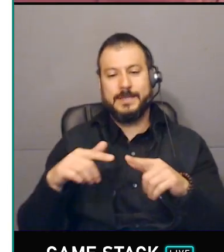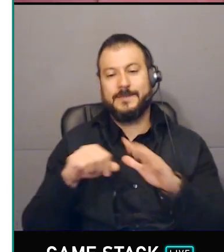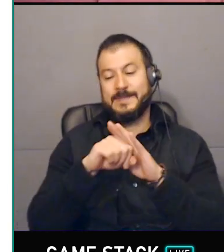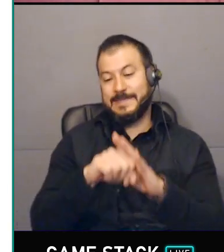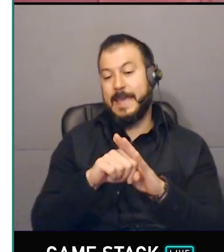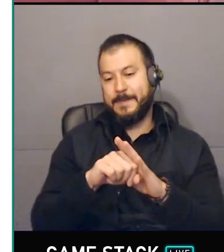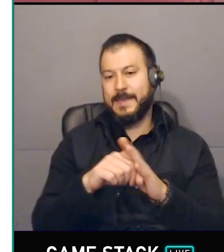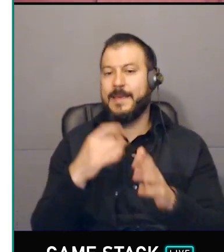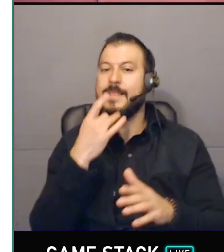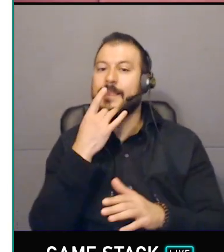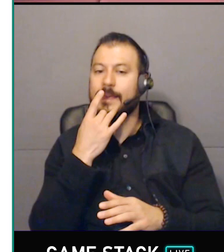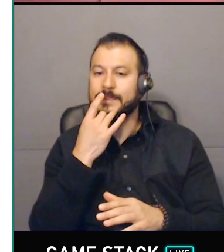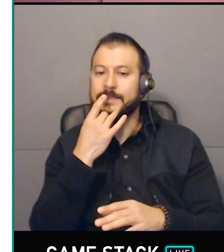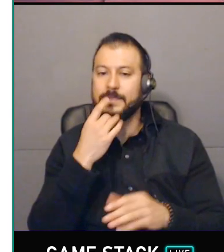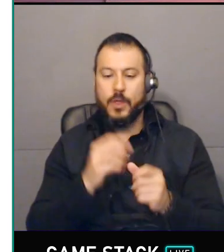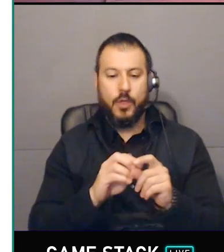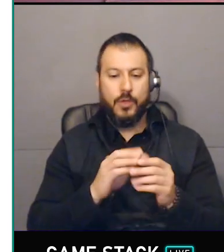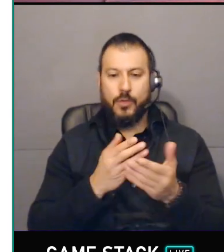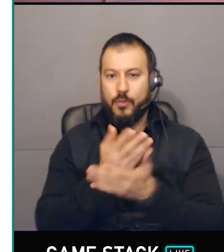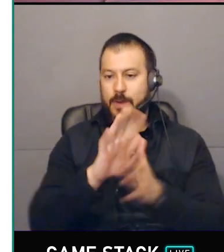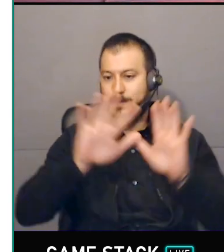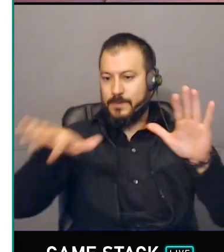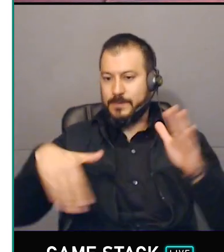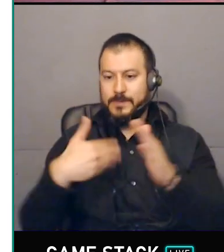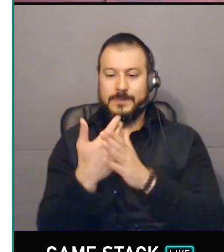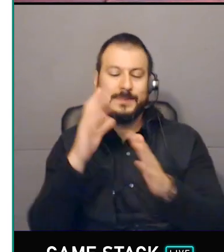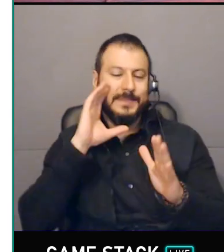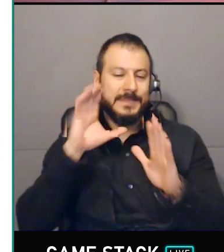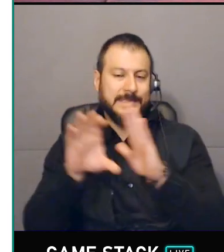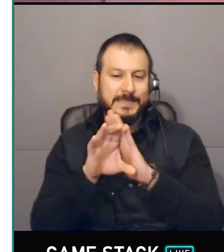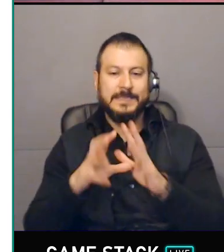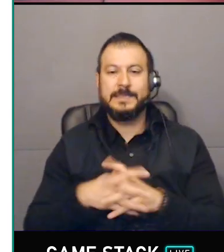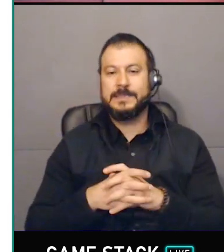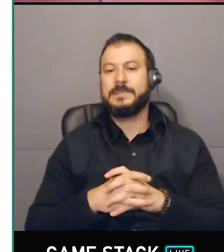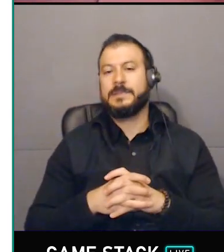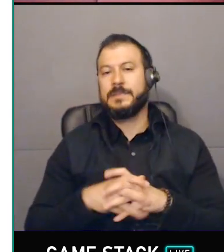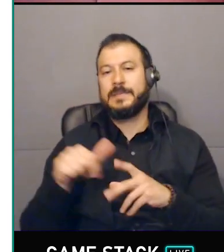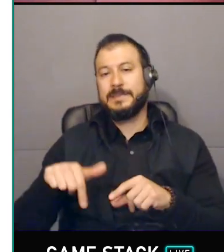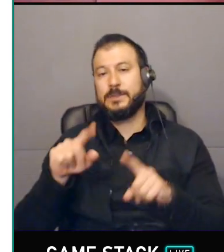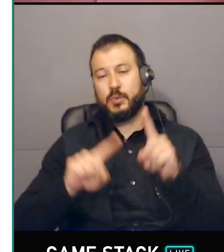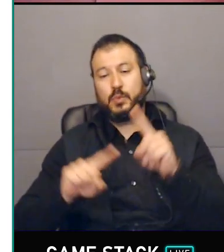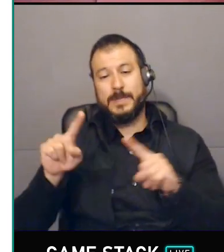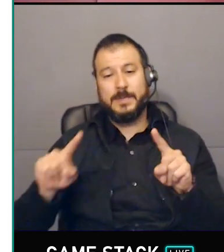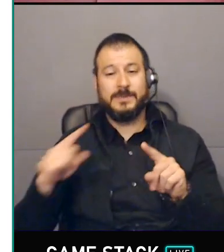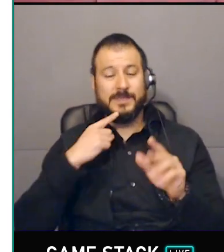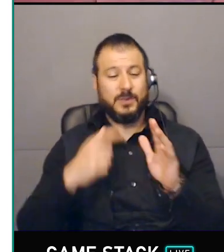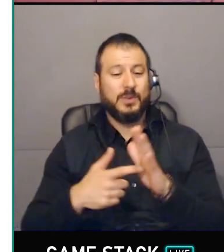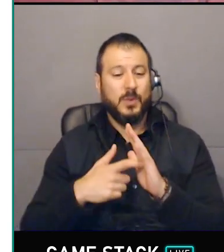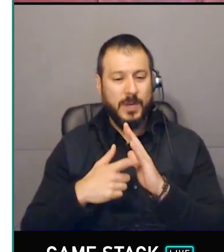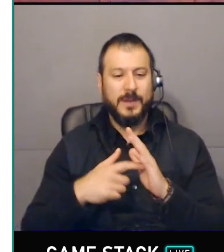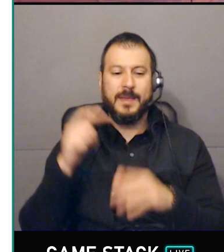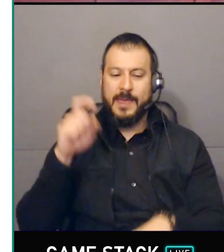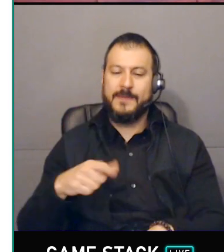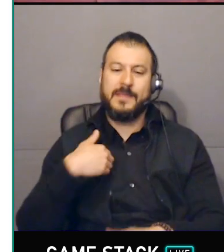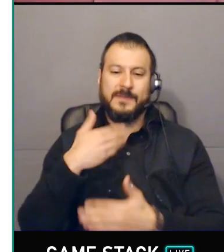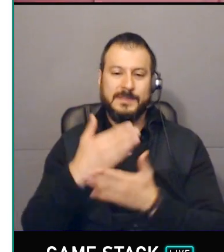or an equal chance of sampling lights throughout this scene and this randomization is required. We have to have some probability